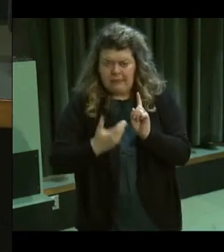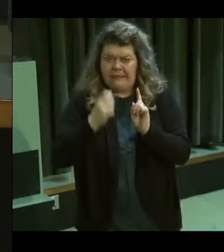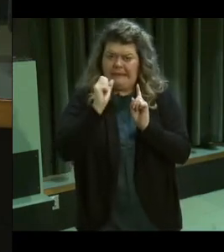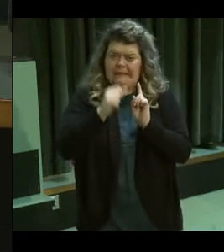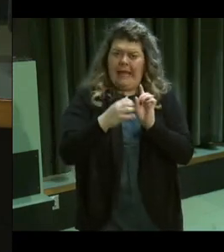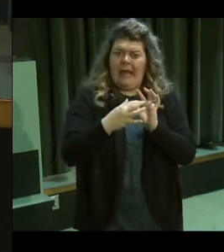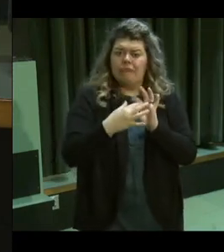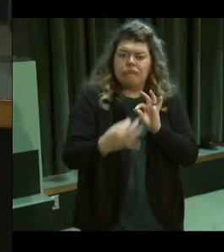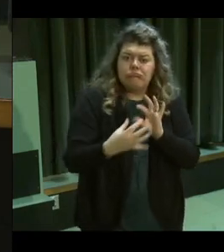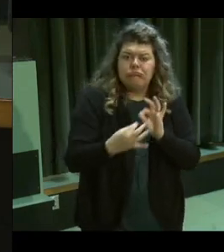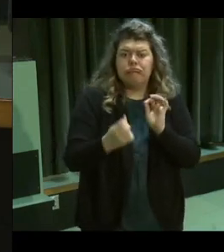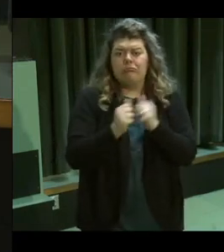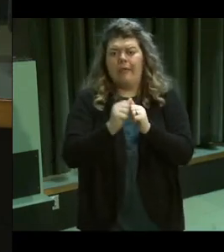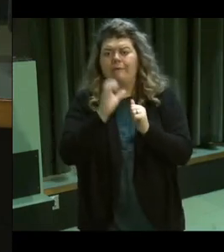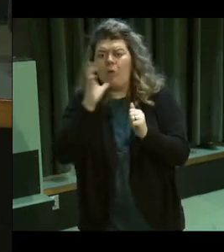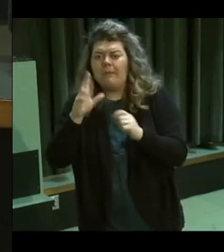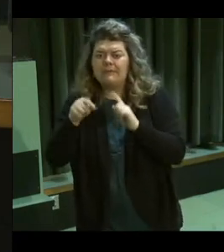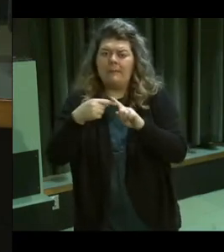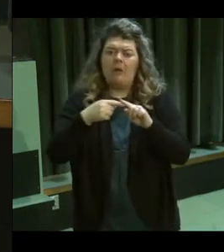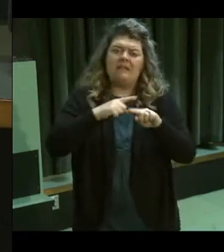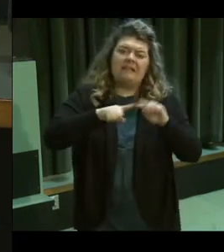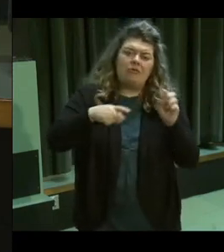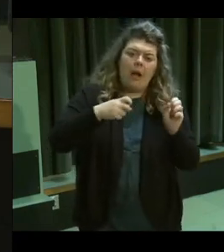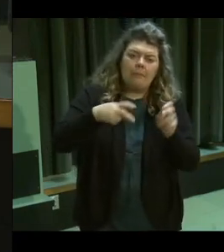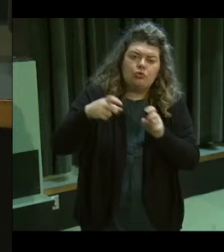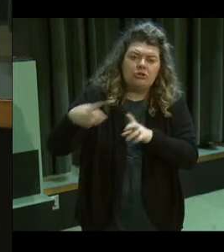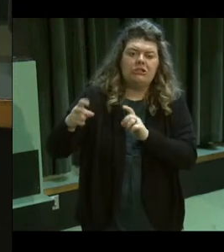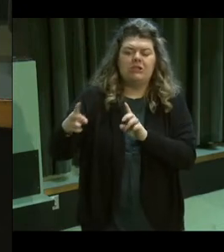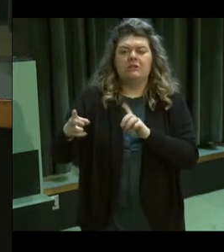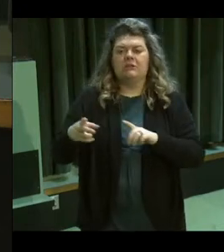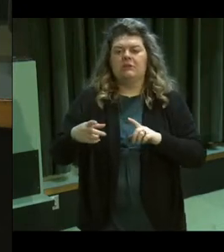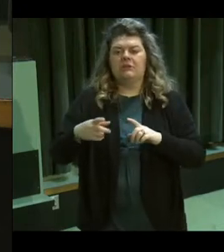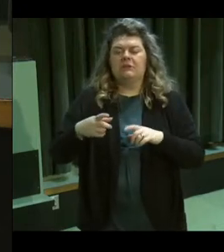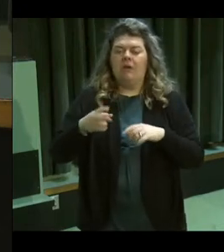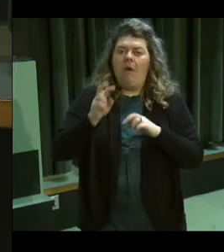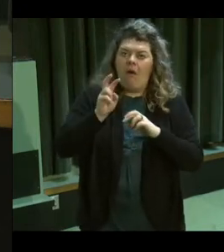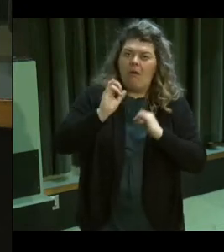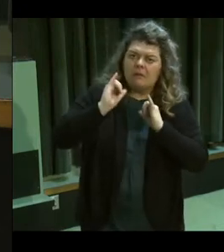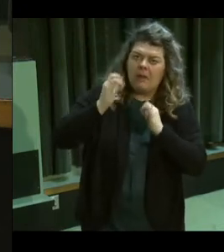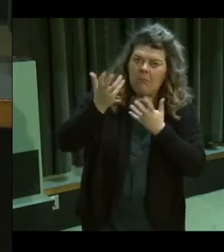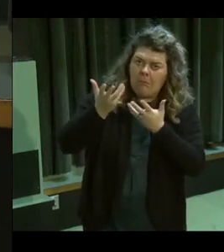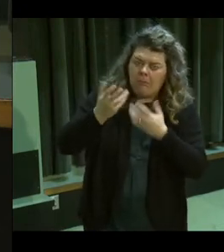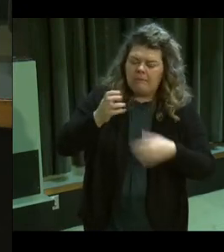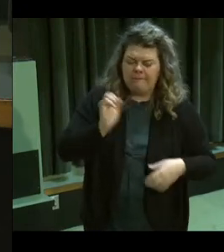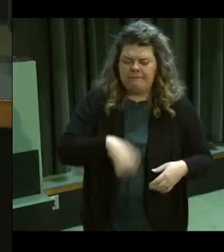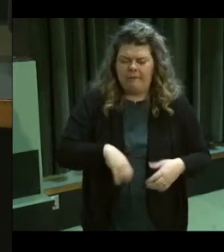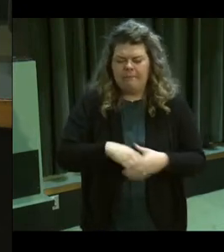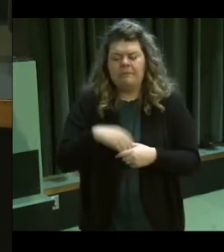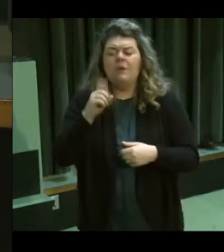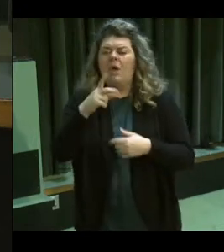can speak to the farmers about